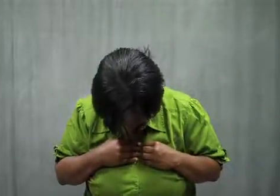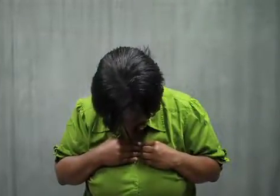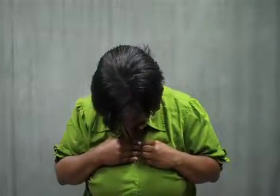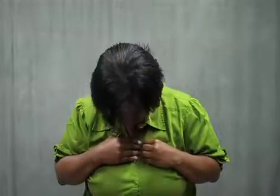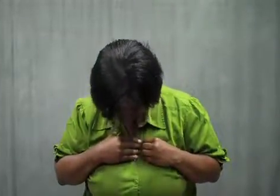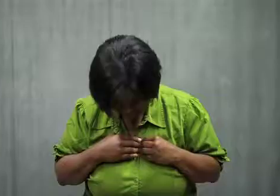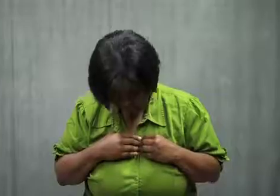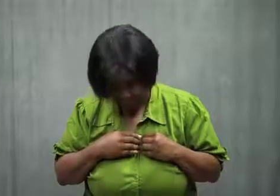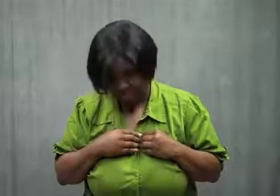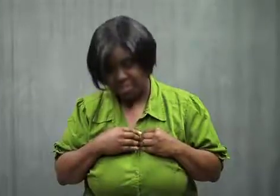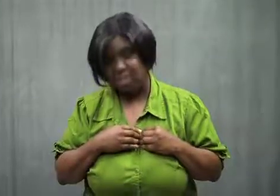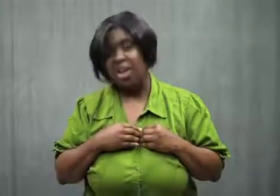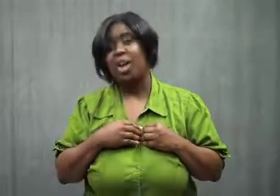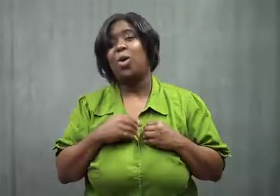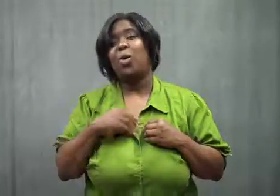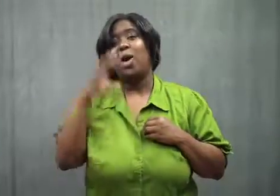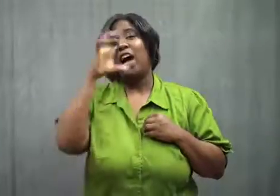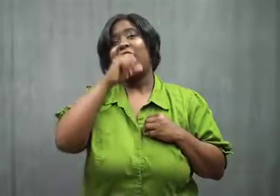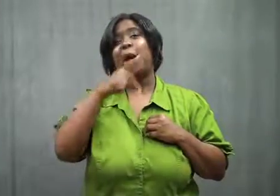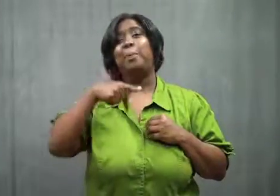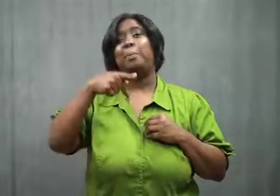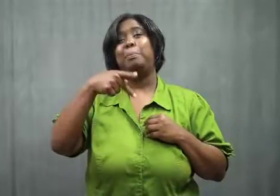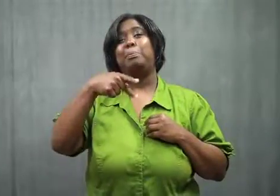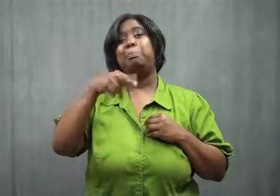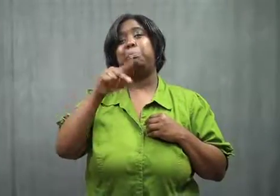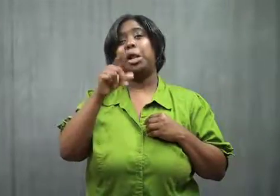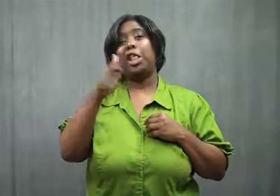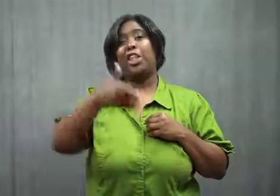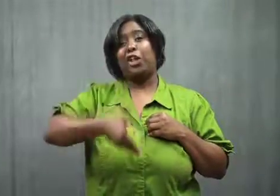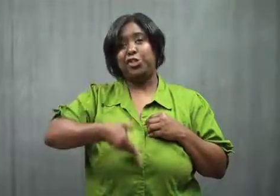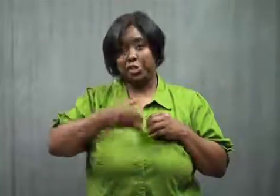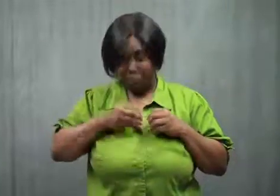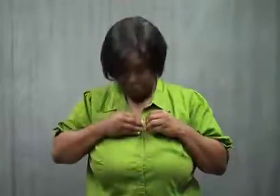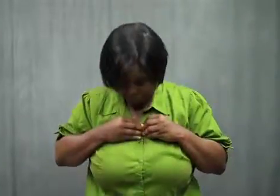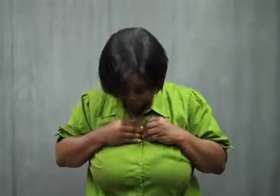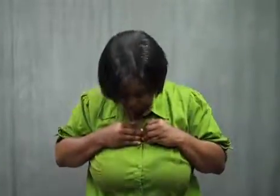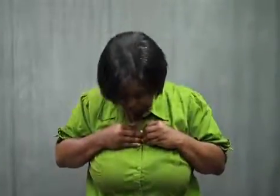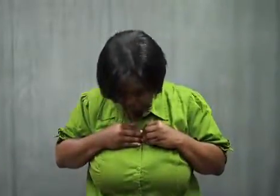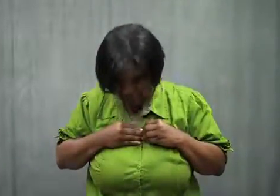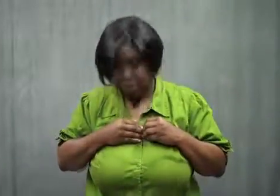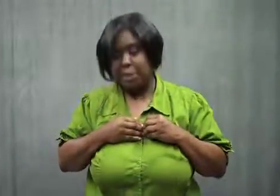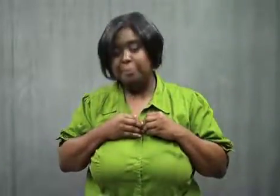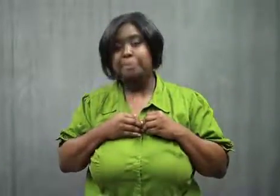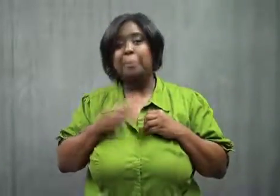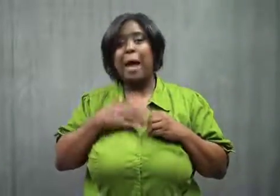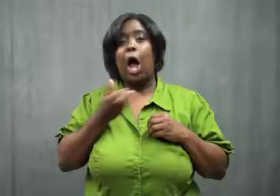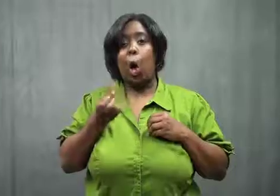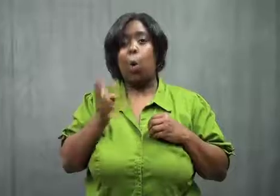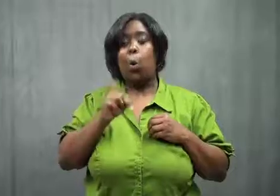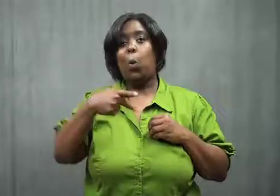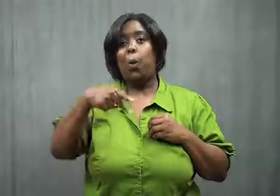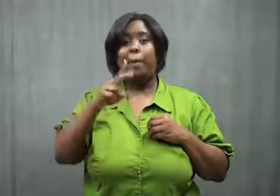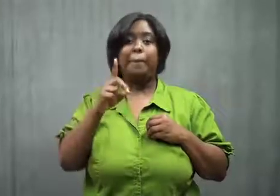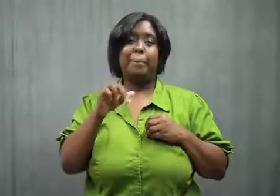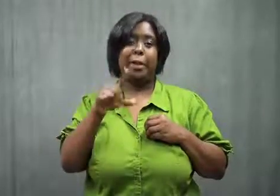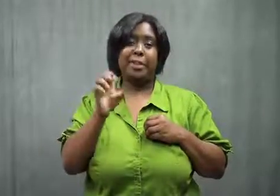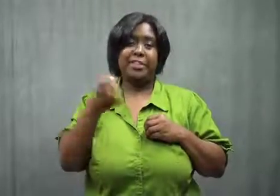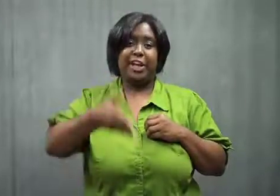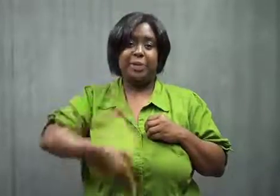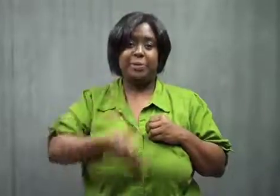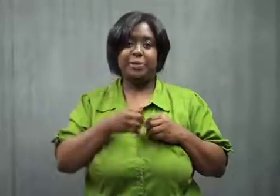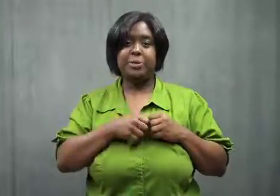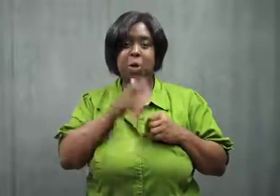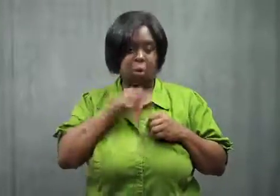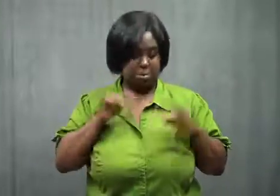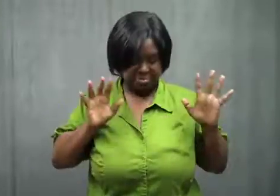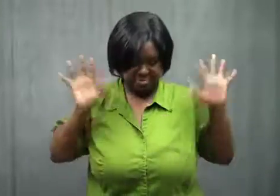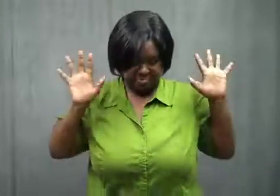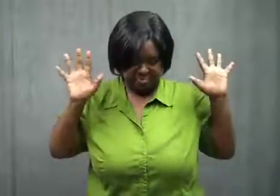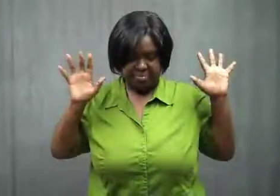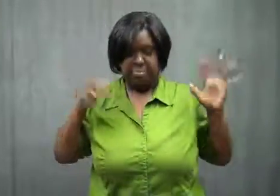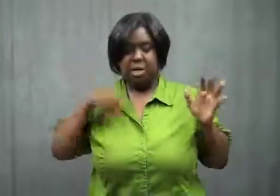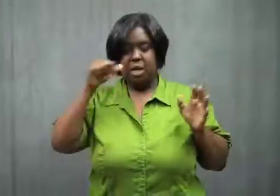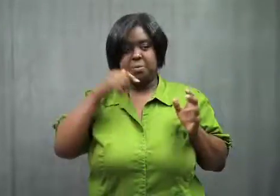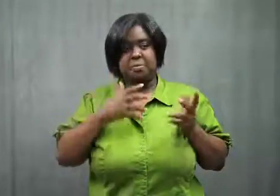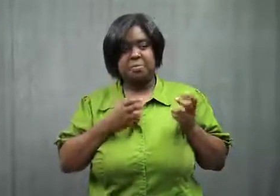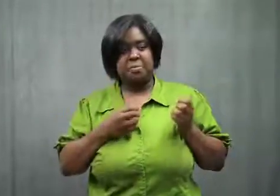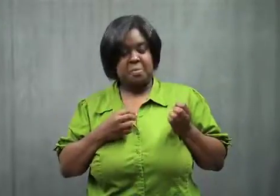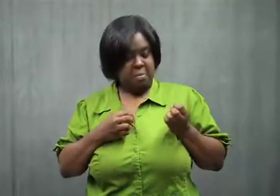Huh.. I guess there's a puddle there. Yep. One I created down there.